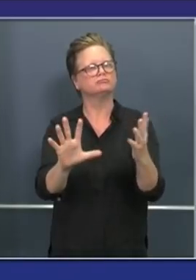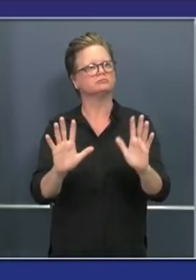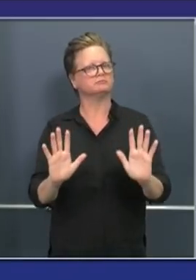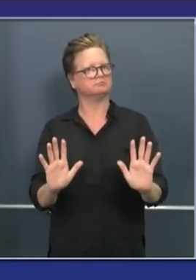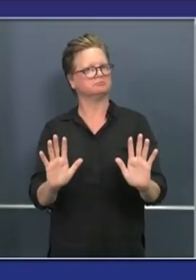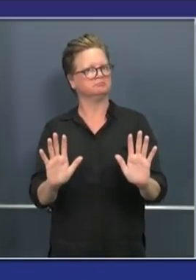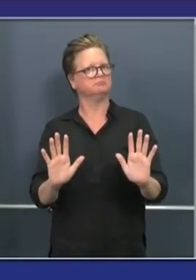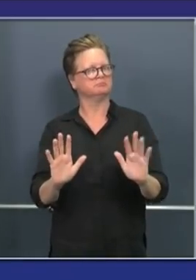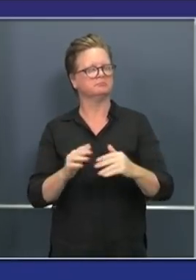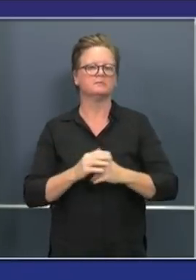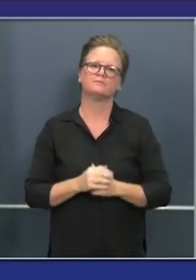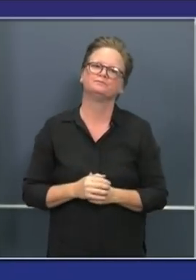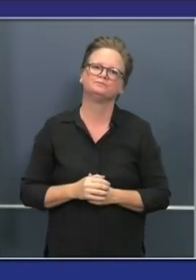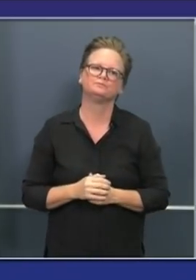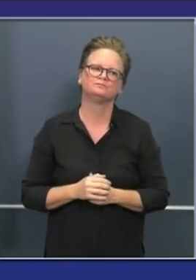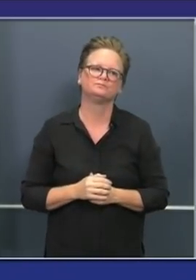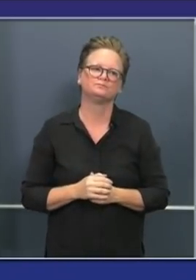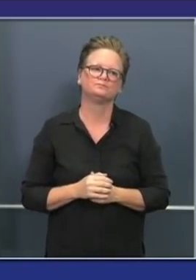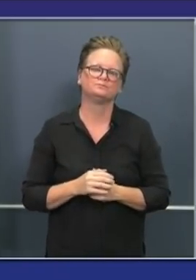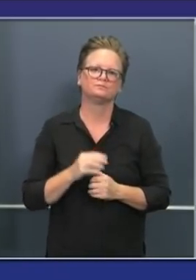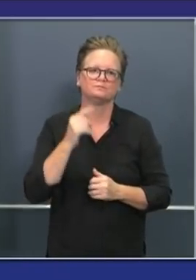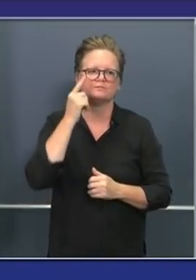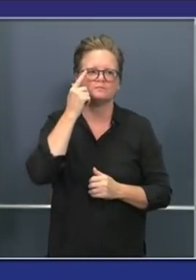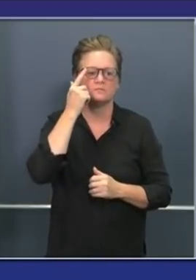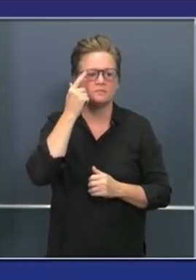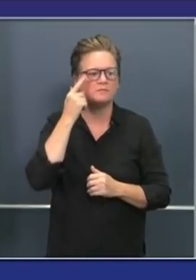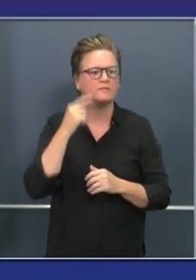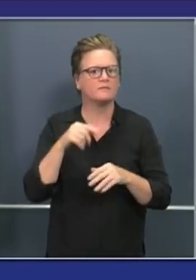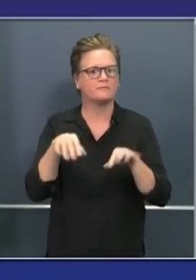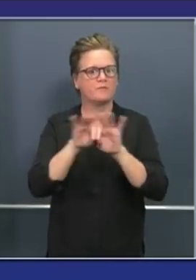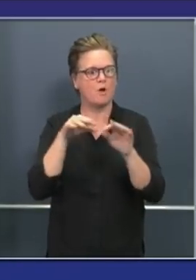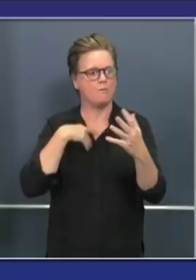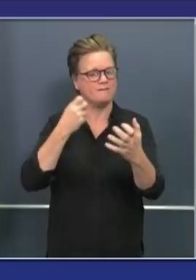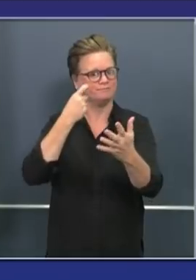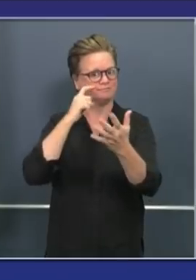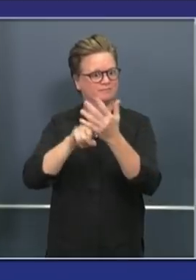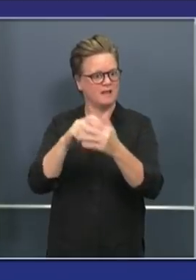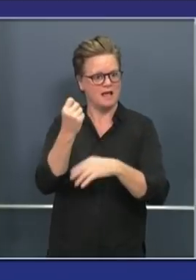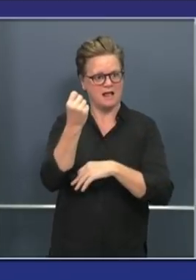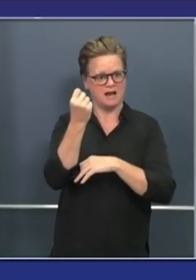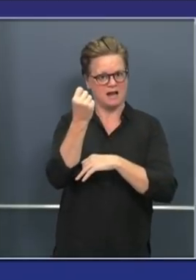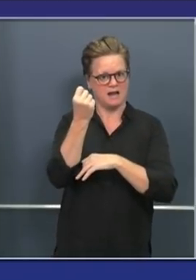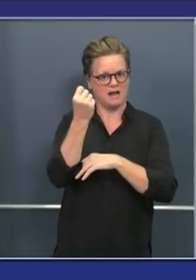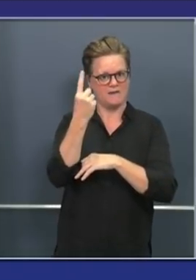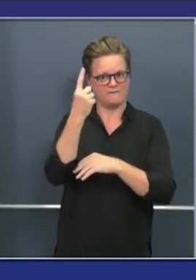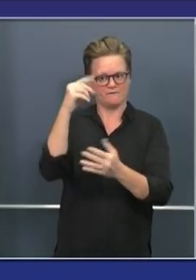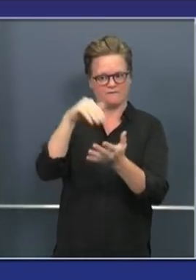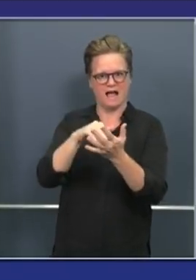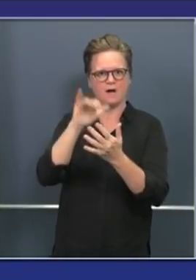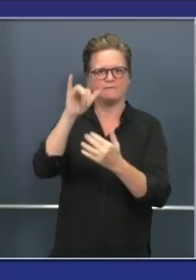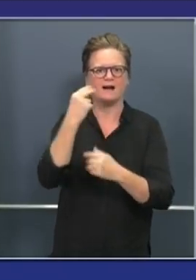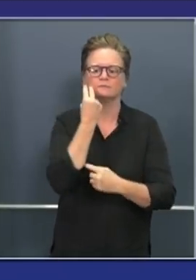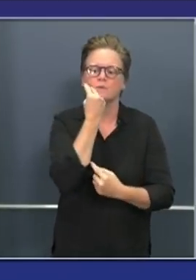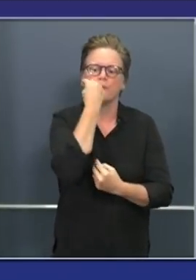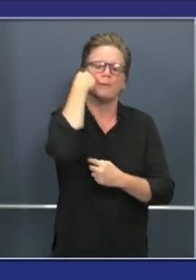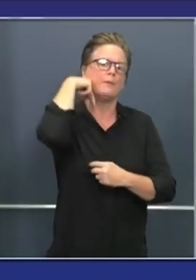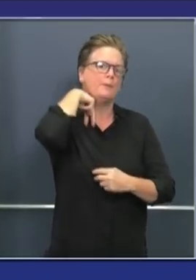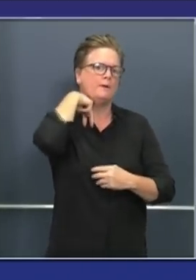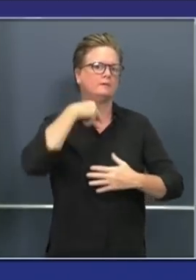THE OTHER INFORMATION THAT'S IMPORTANT TO NOTE ON THIS SLIDE IS THE 11,652 VENTILATORS THAT WE HAVE.